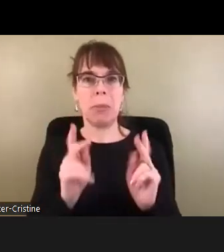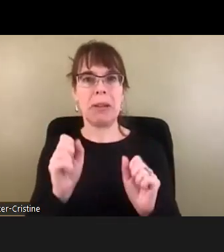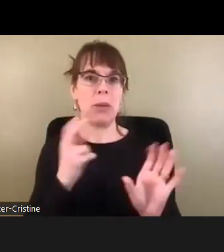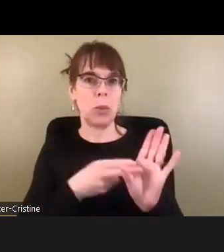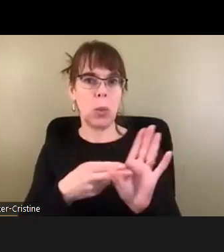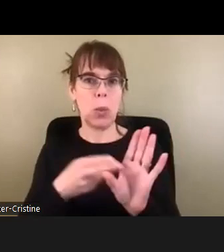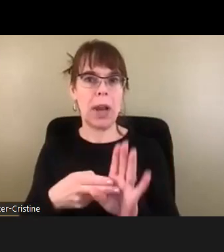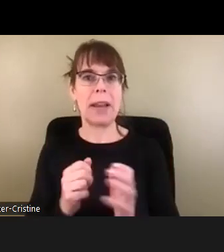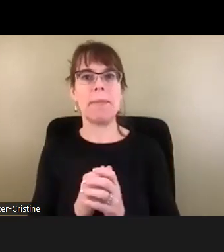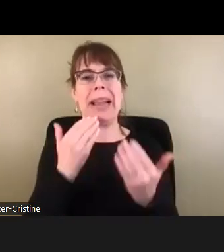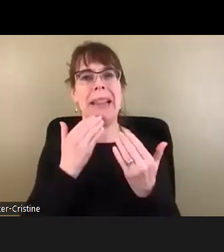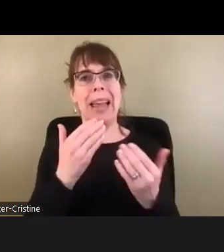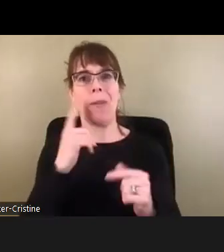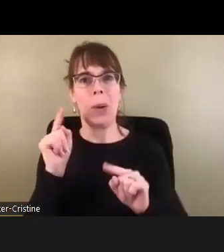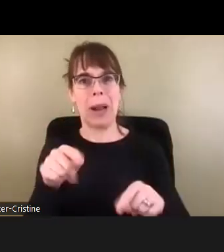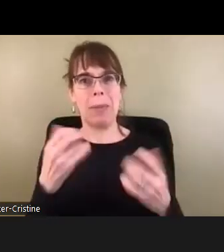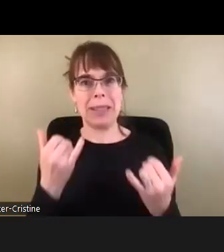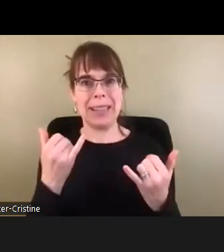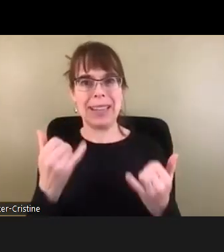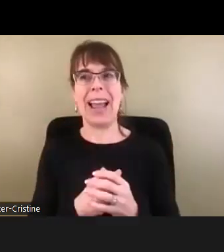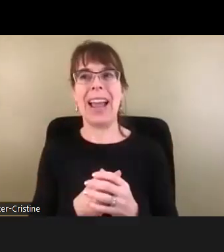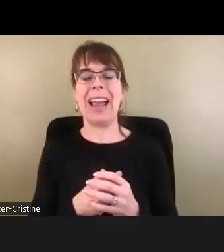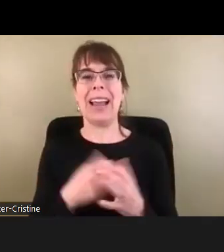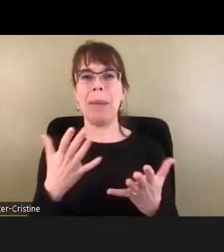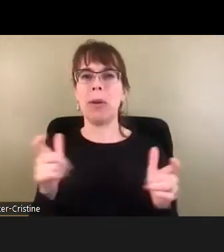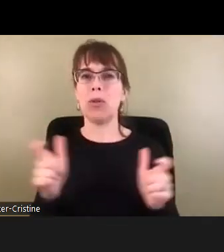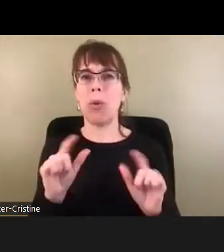Thank you all for being here. This might be a smaller group today, but just know that